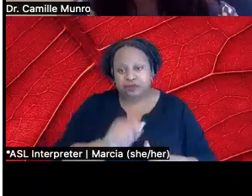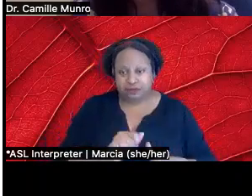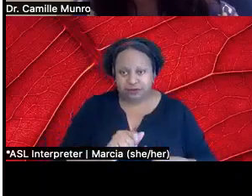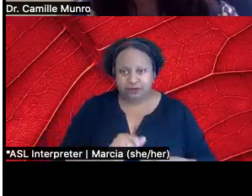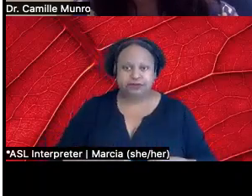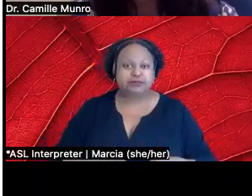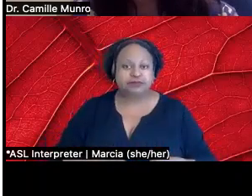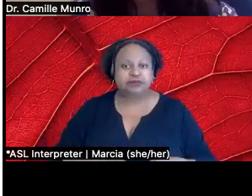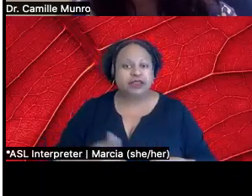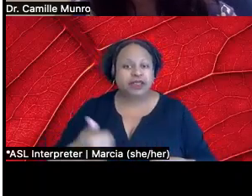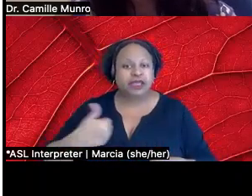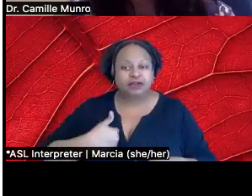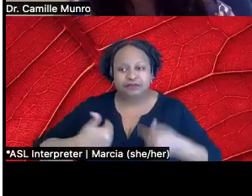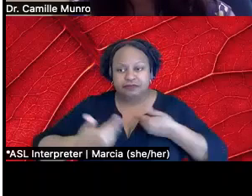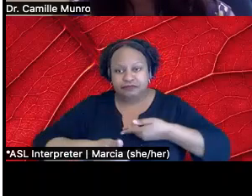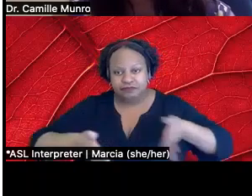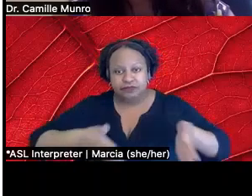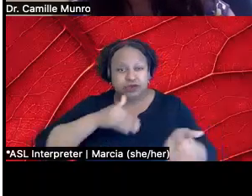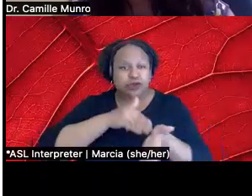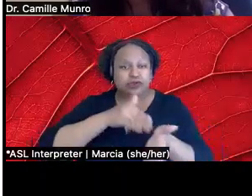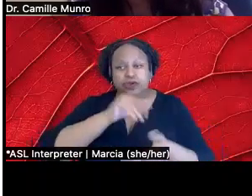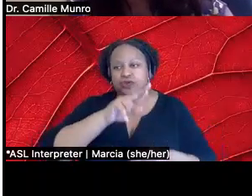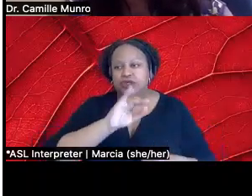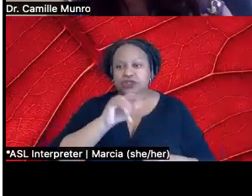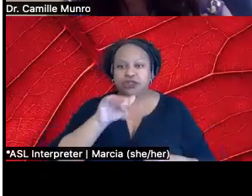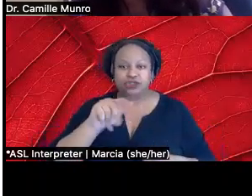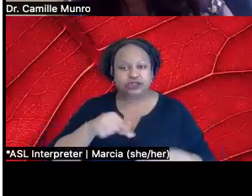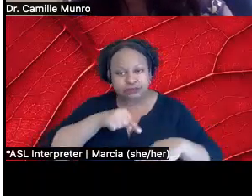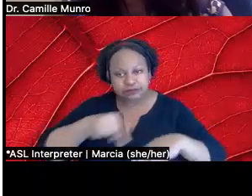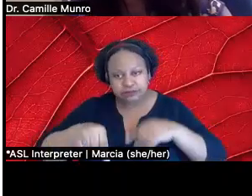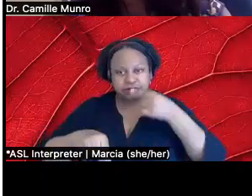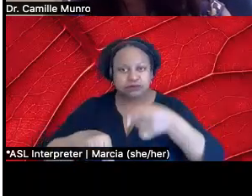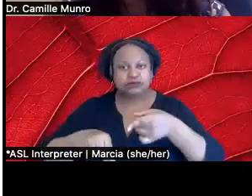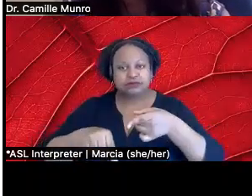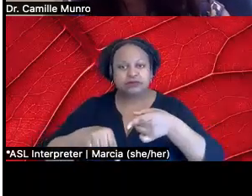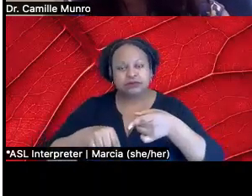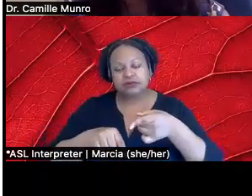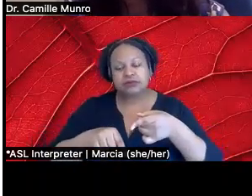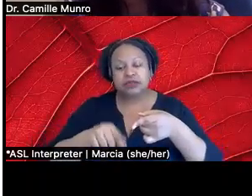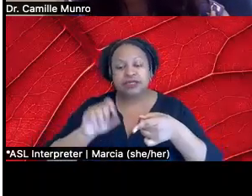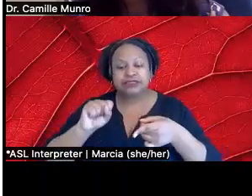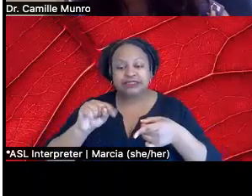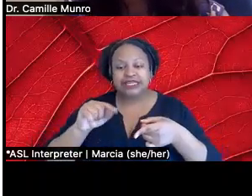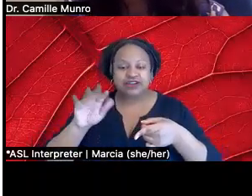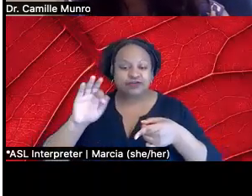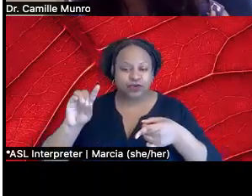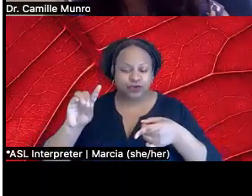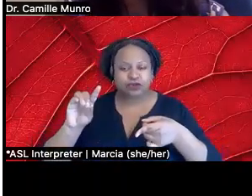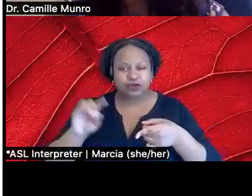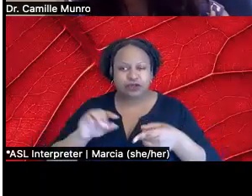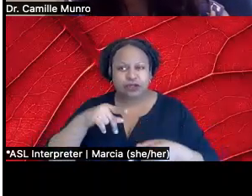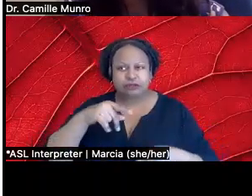in Stanford, Peter, Peter, Peter, who, he leads the disability,